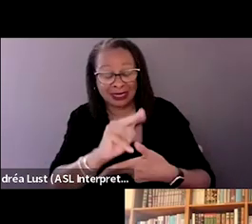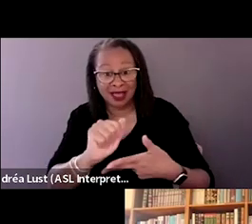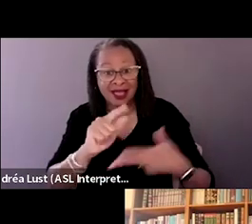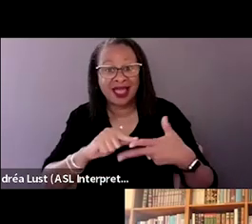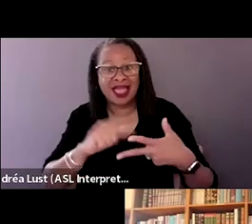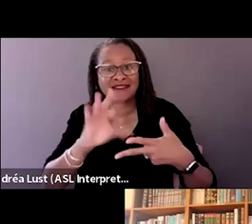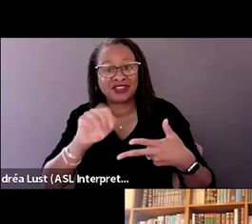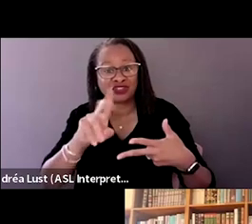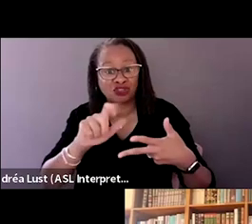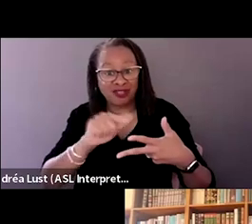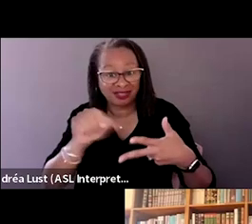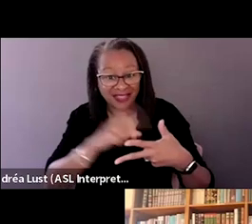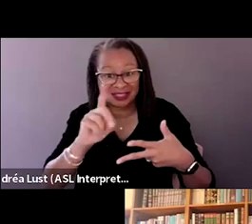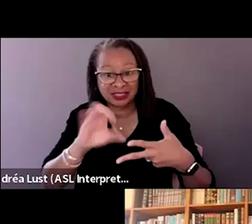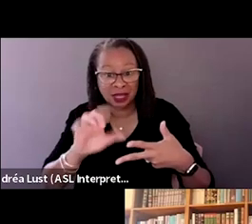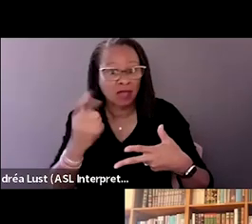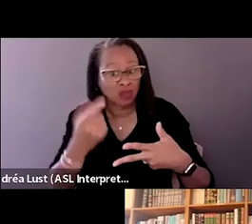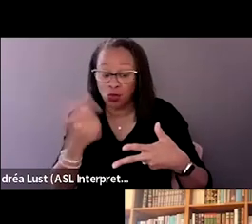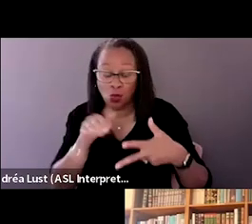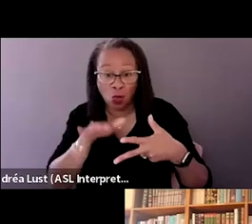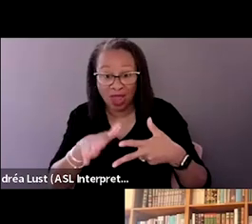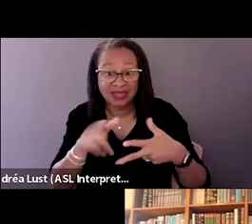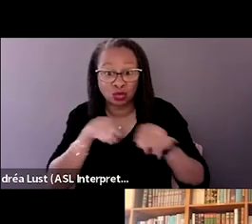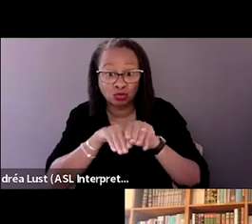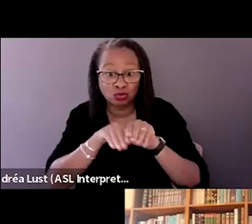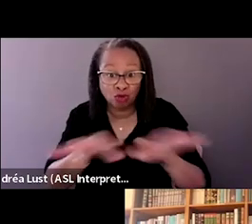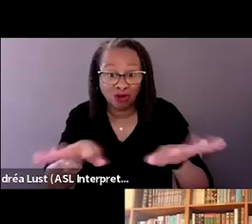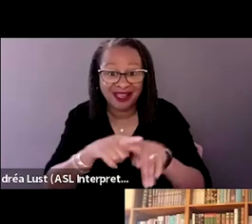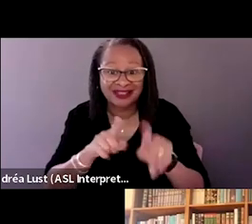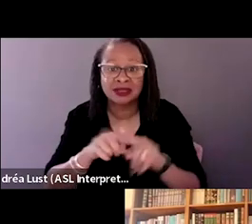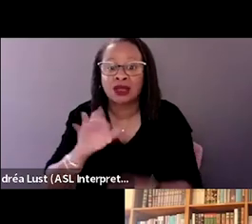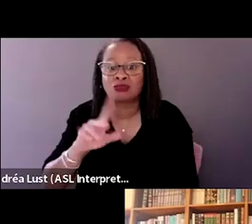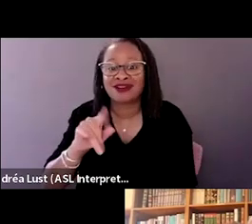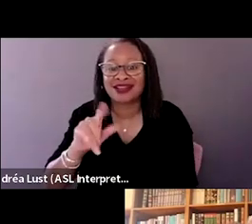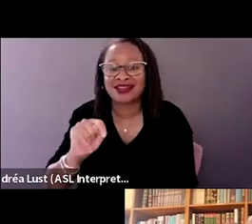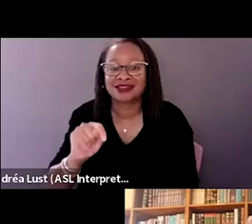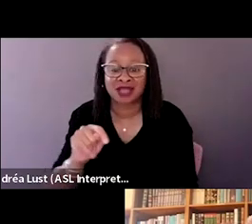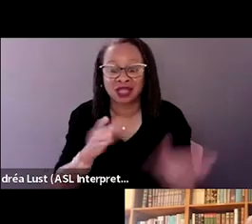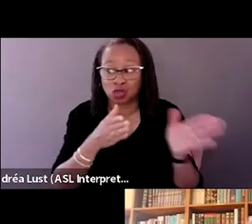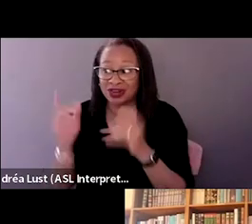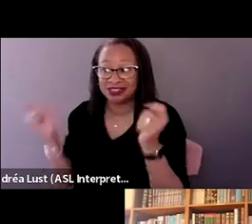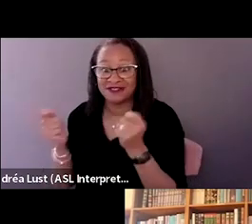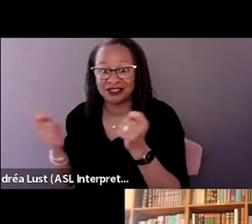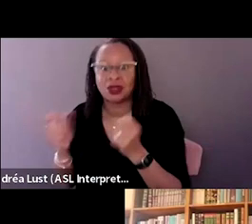the only way to broadcast them is to organize a festival of documentaries because if not,